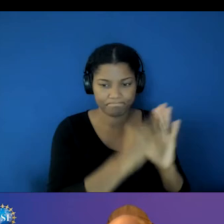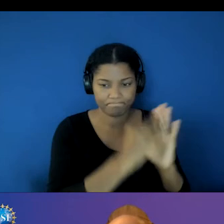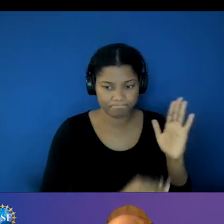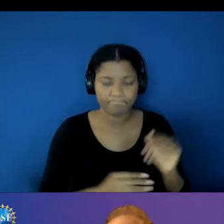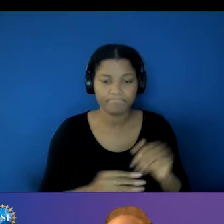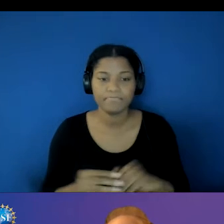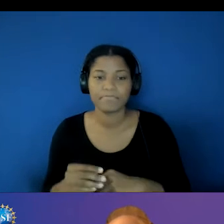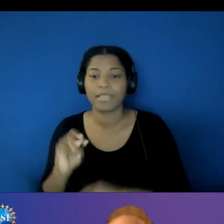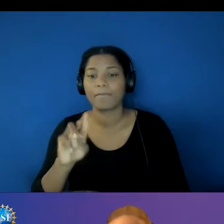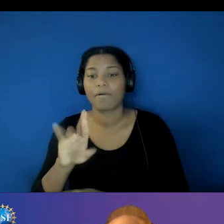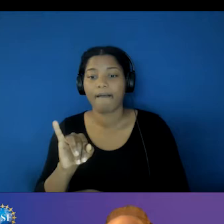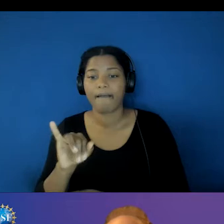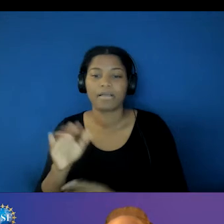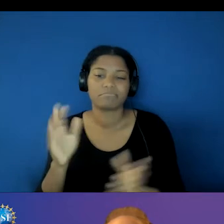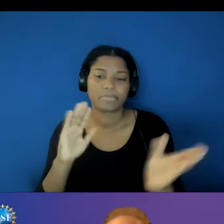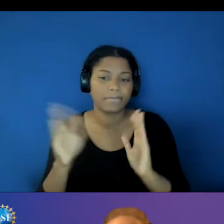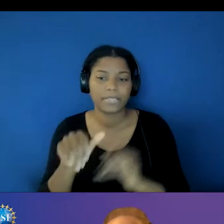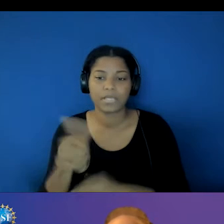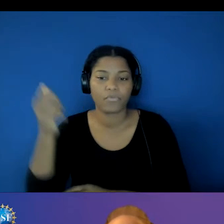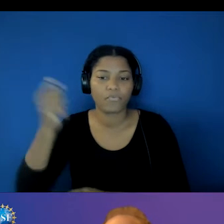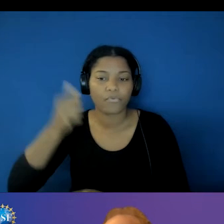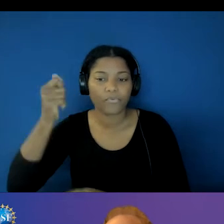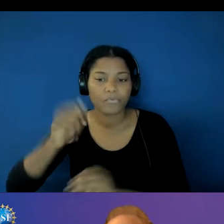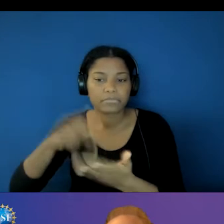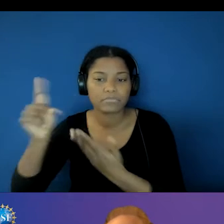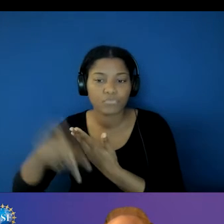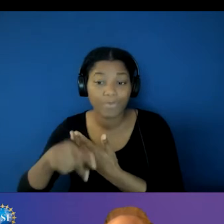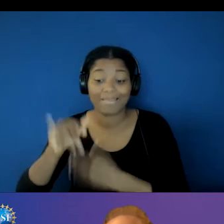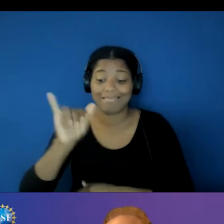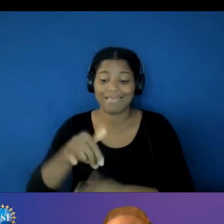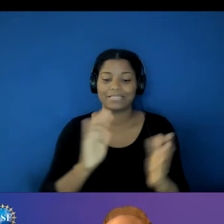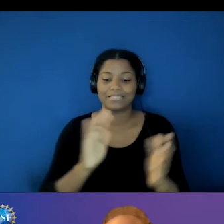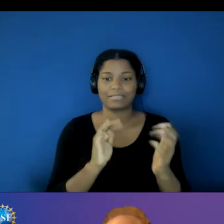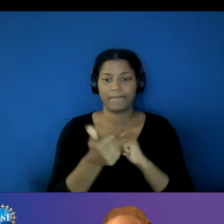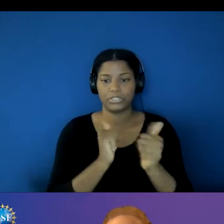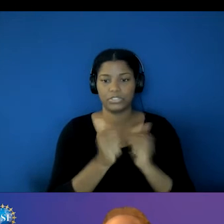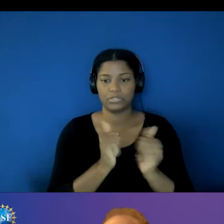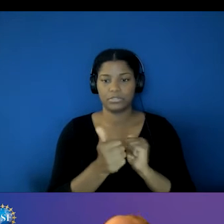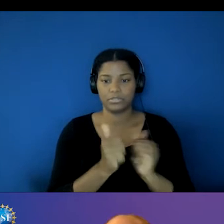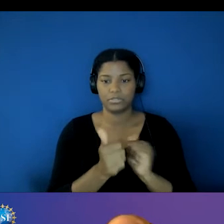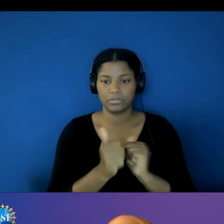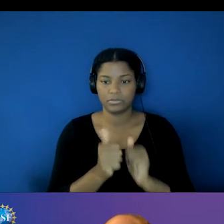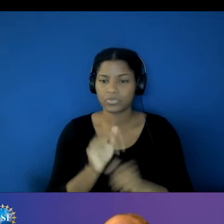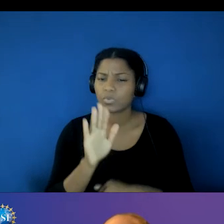MRI, like other grants programs, is a competition. So, what makes your proposal stand out? If you have a special,